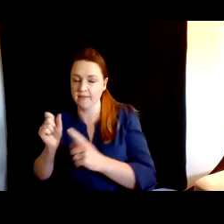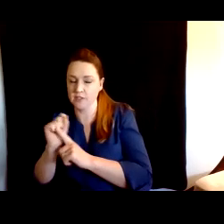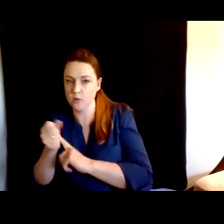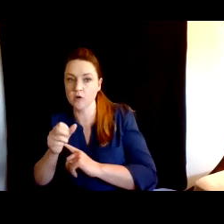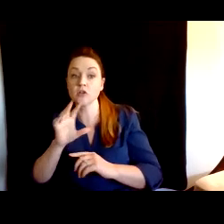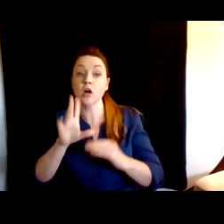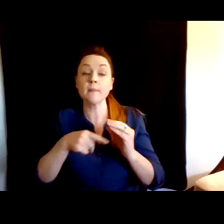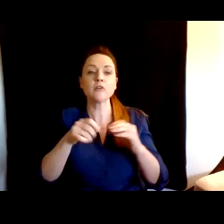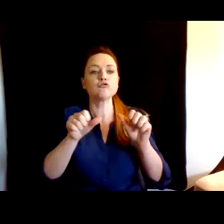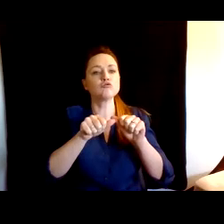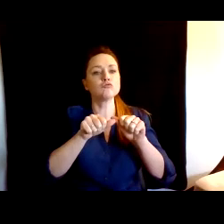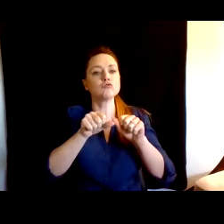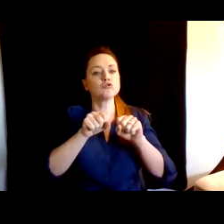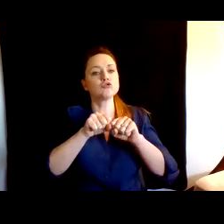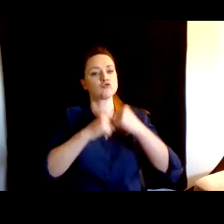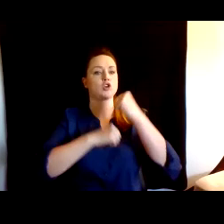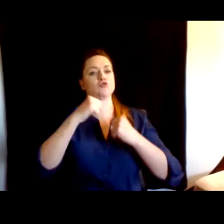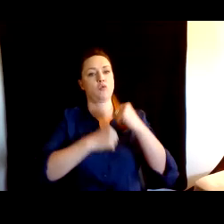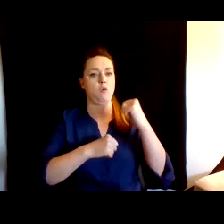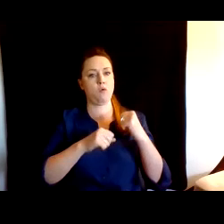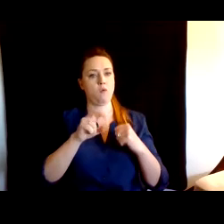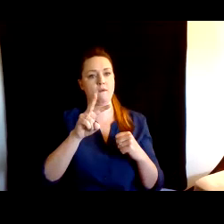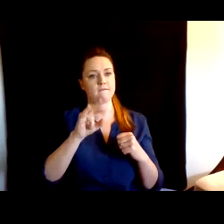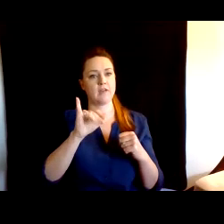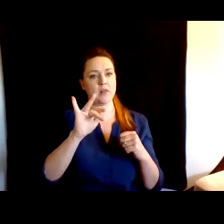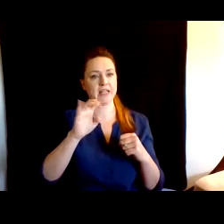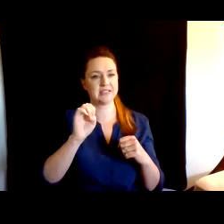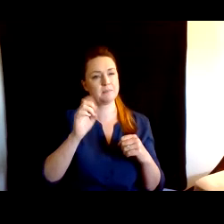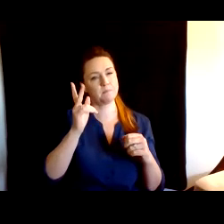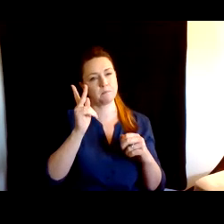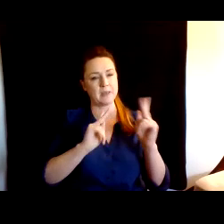is often viewed as natural or normal, but it creates the optimal conditions